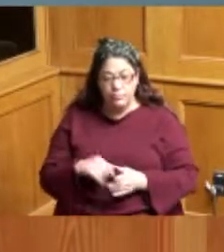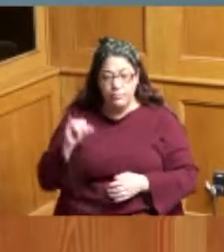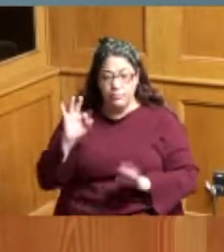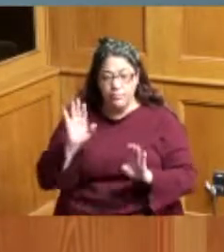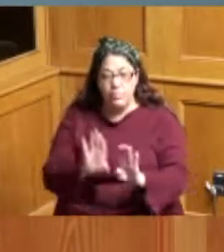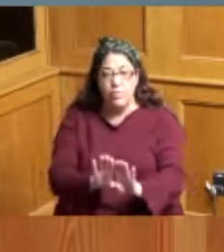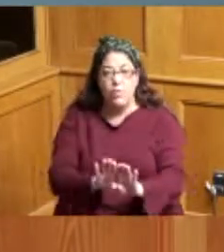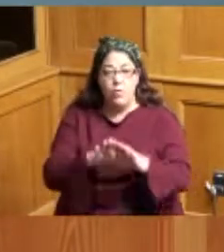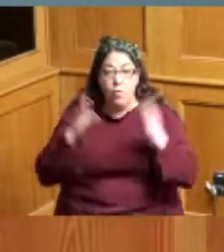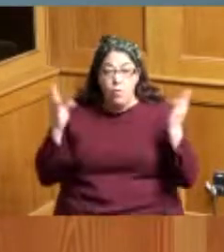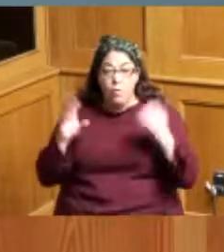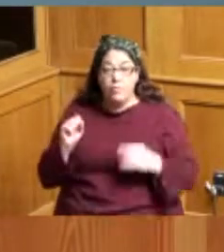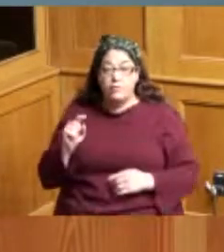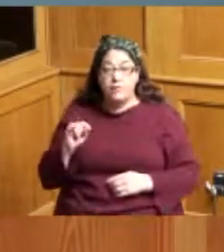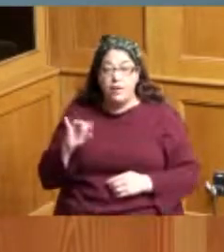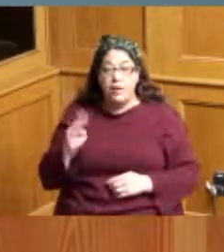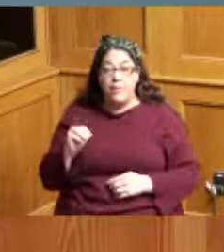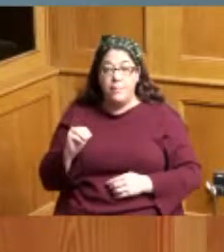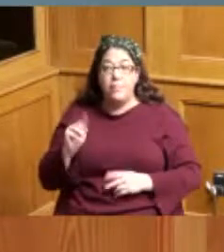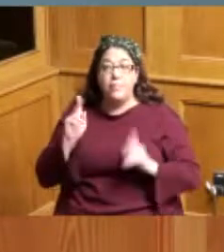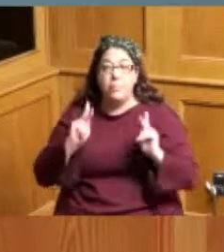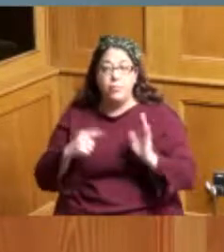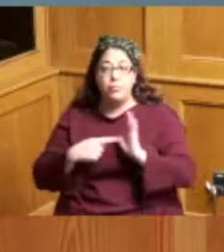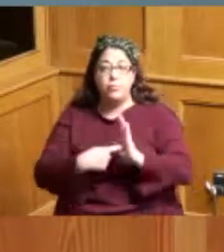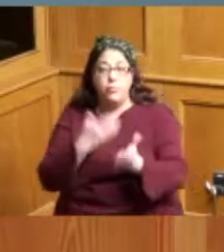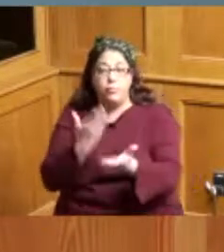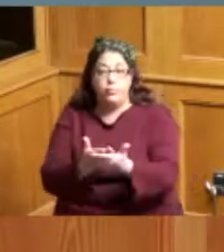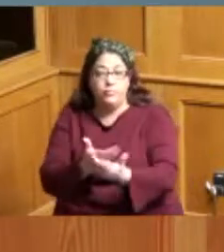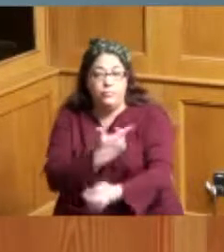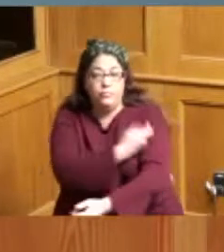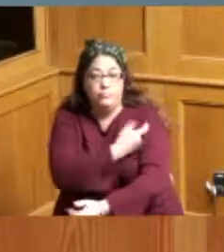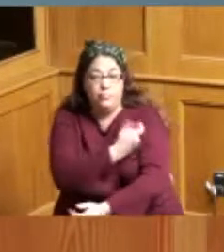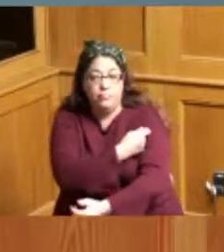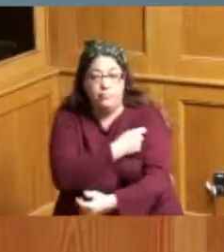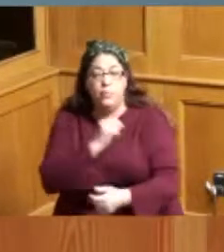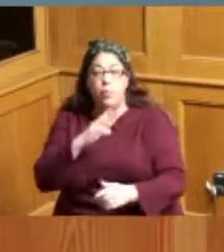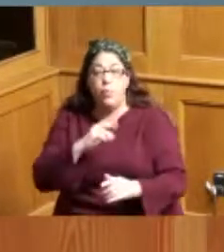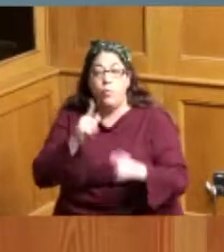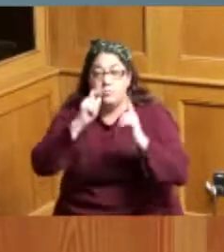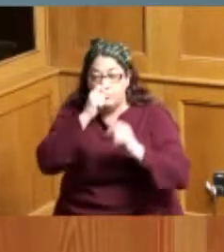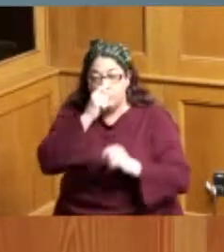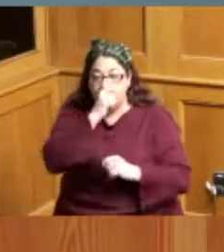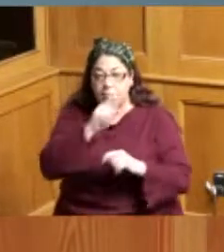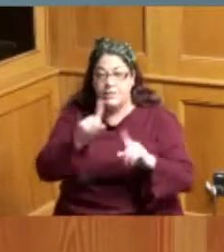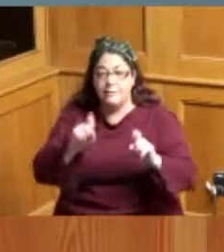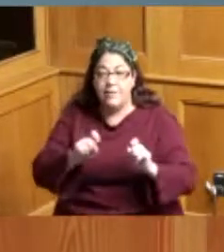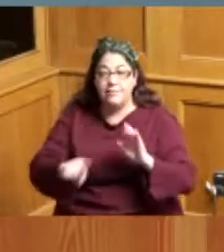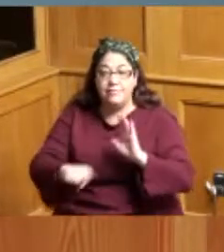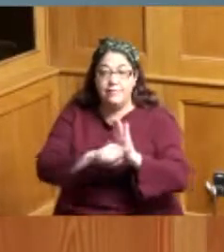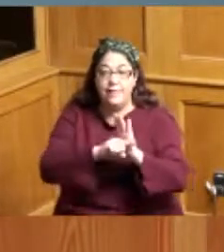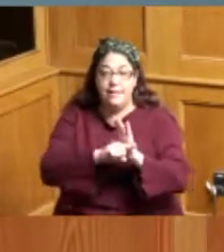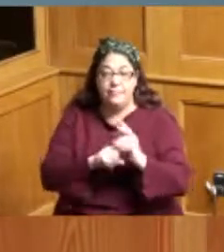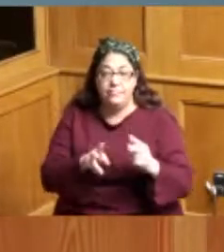need to show proof of vaccination or that they've tested negative I believe that we should continue